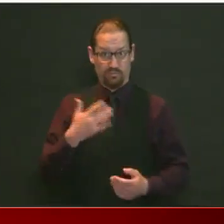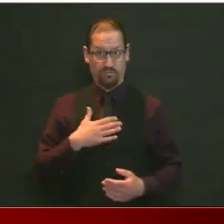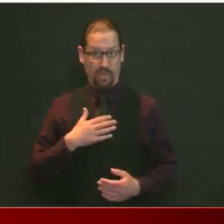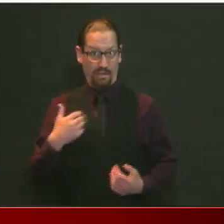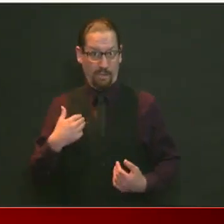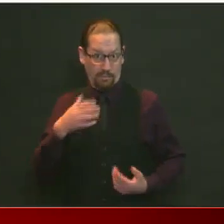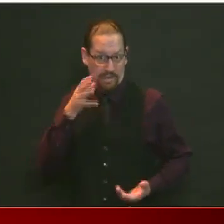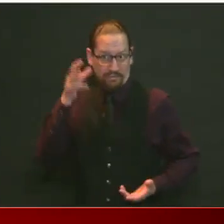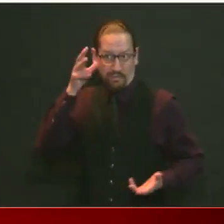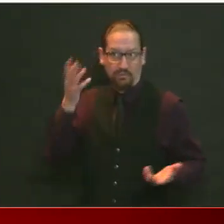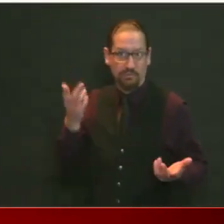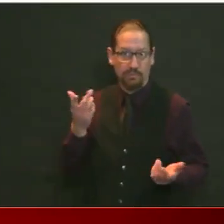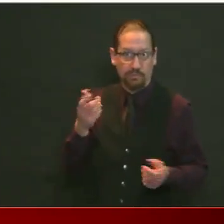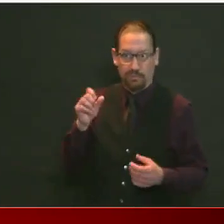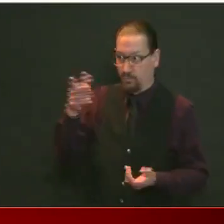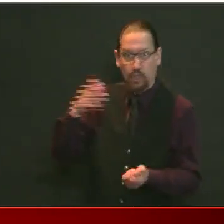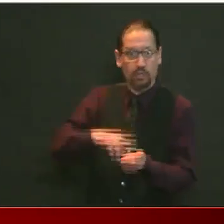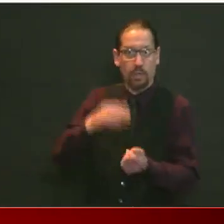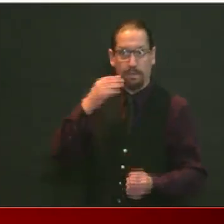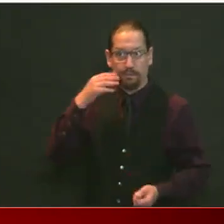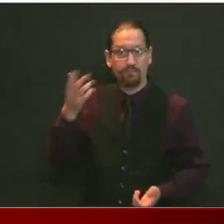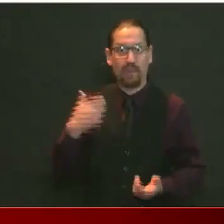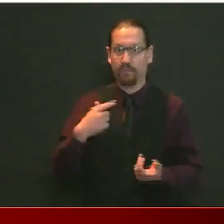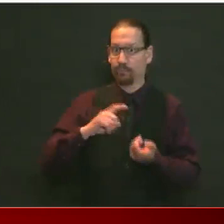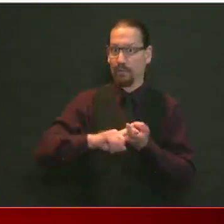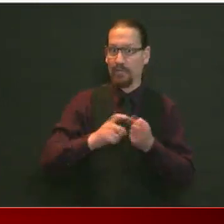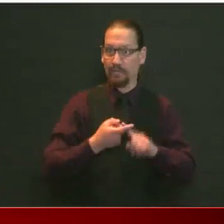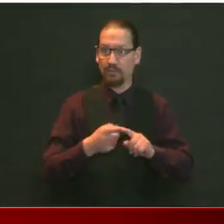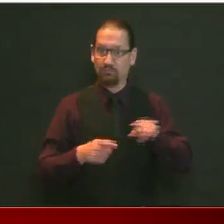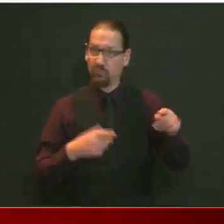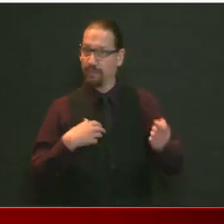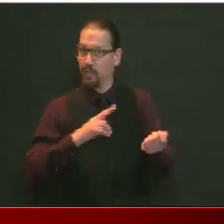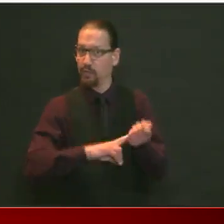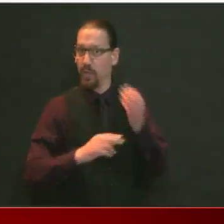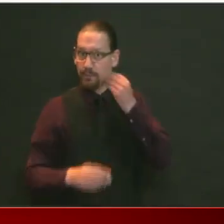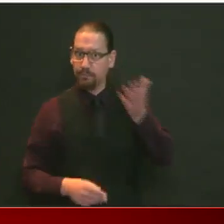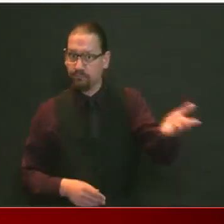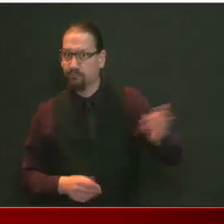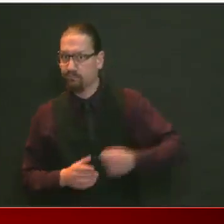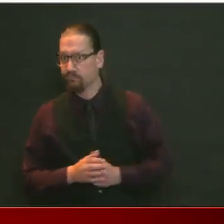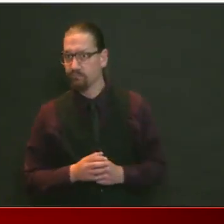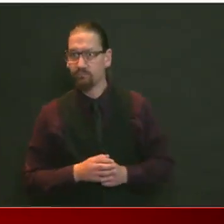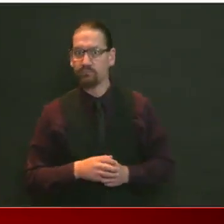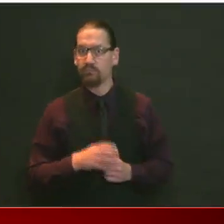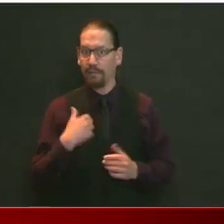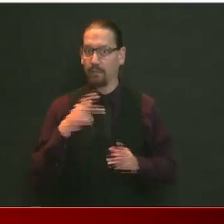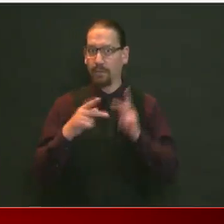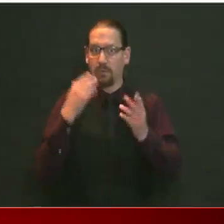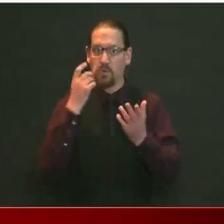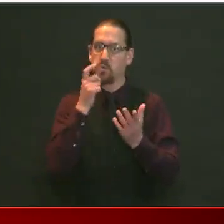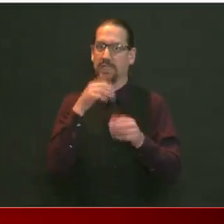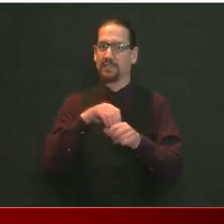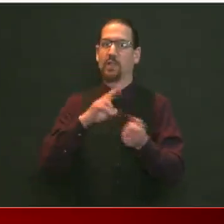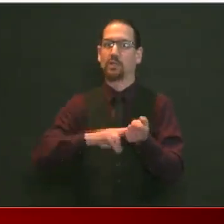IT'S FRUSTRATING, OBVIOUSLY, AS YOU GUYS KNOW, I HAVE ELDERLY PARENTS AND I HAVE LOTS OF FRIENDS WHOSE PARENTS ARE IN NURSING HOMES.